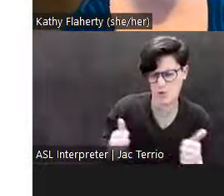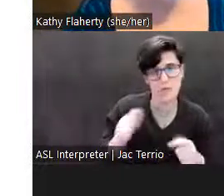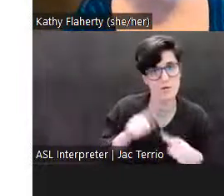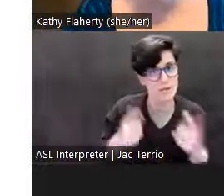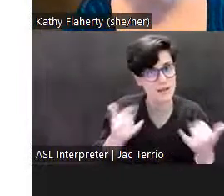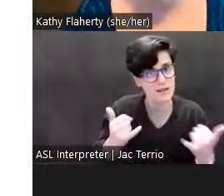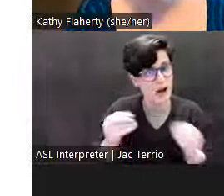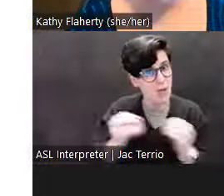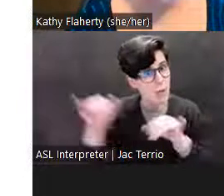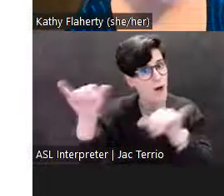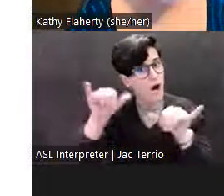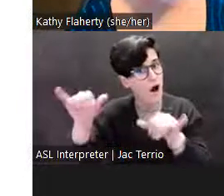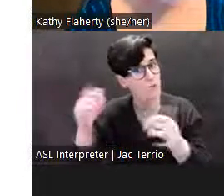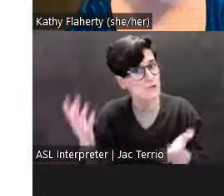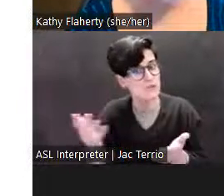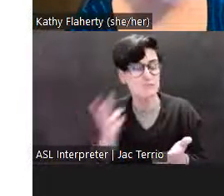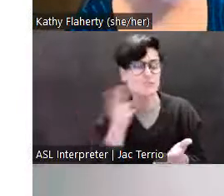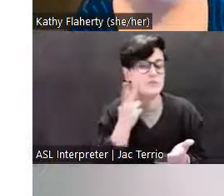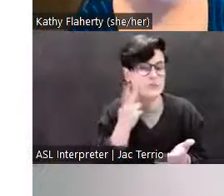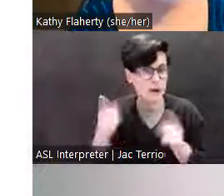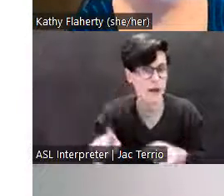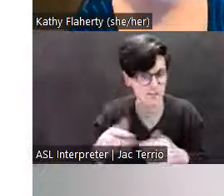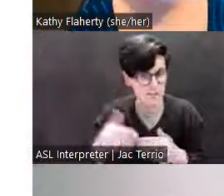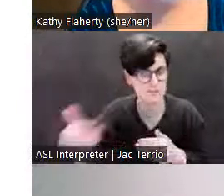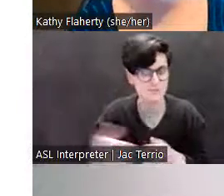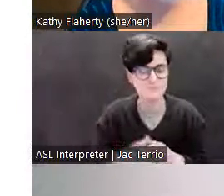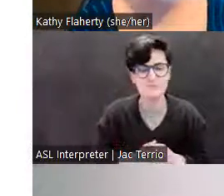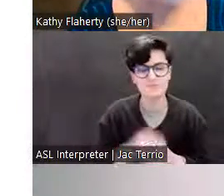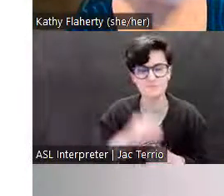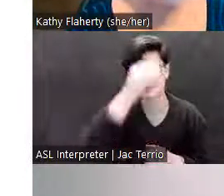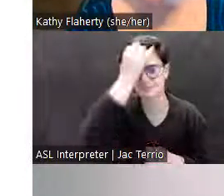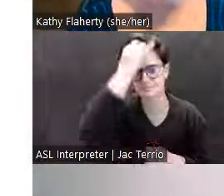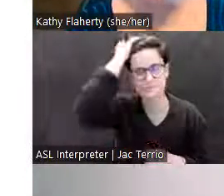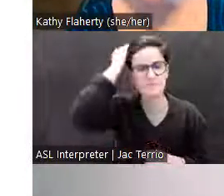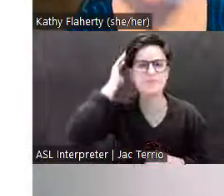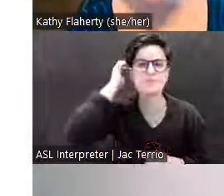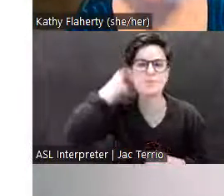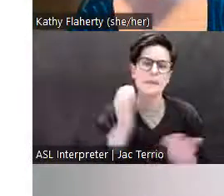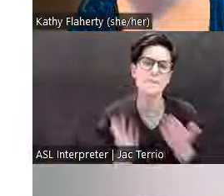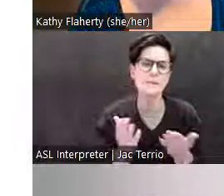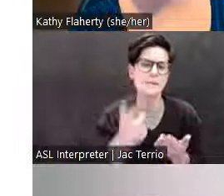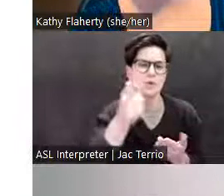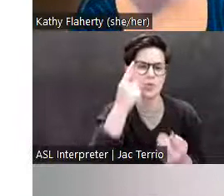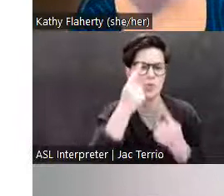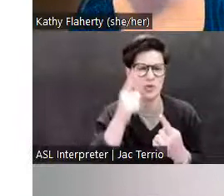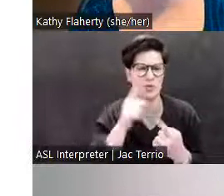15:20:49 Now is talking about. you might be wondering what is this ad Aaa, that's the